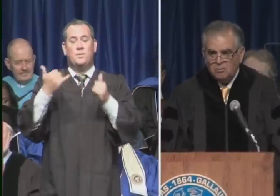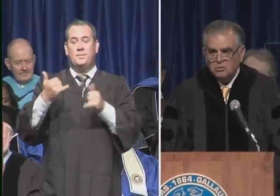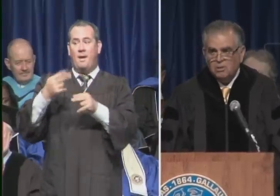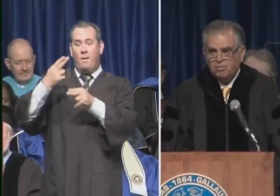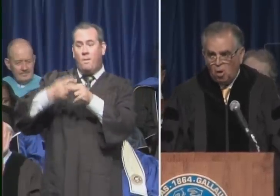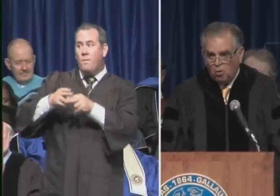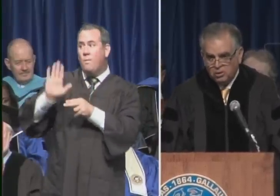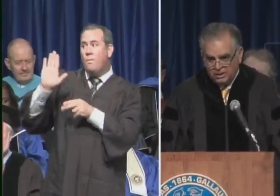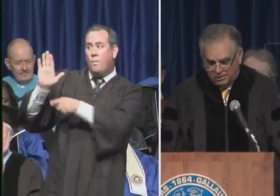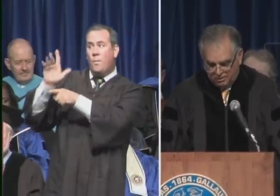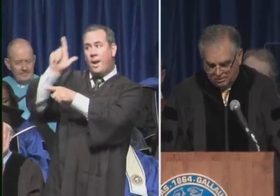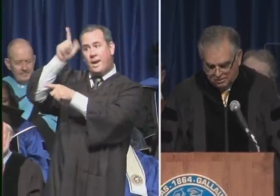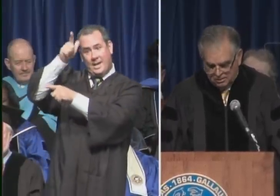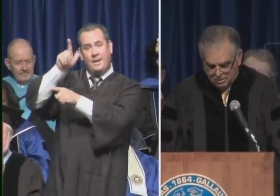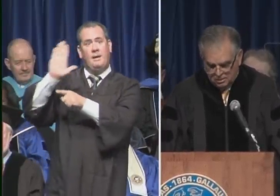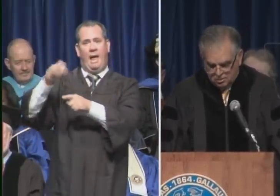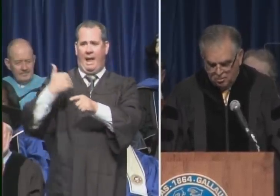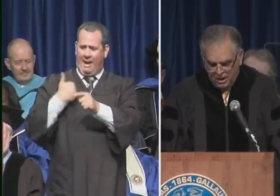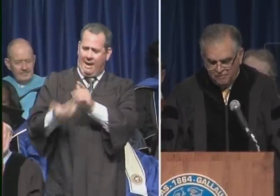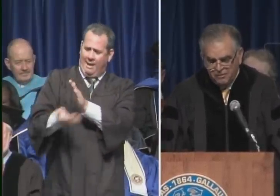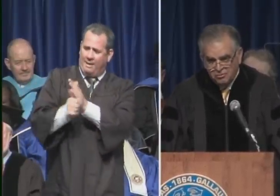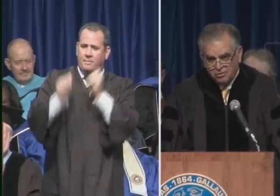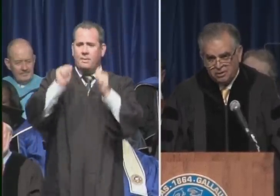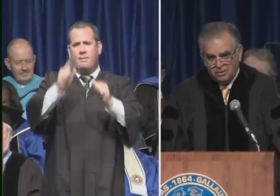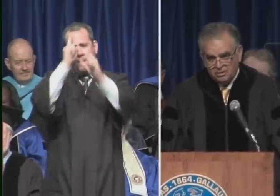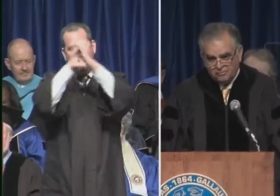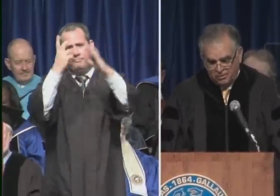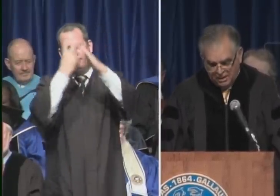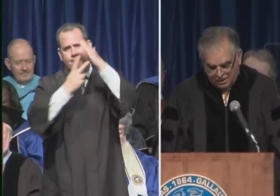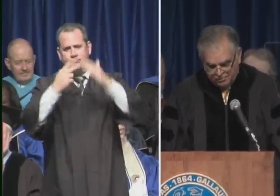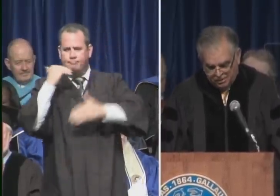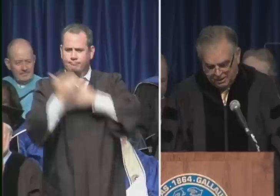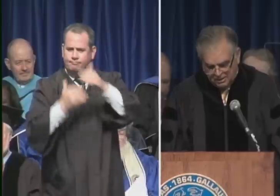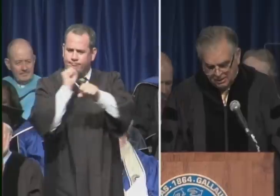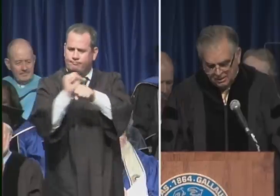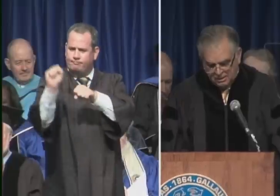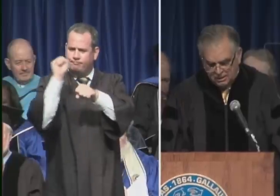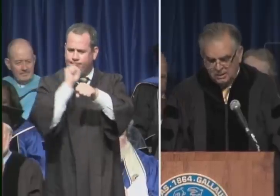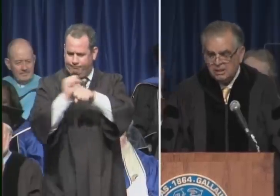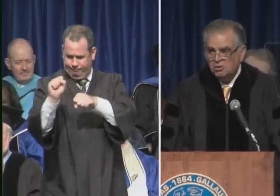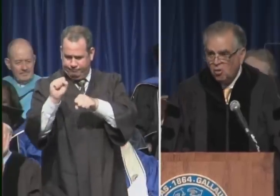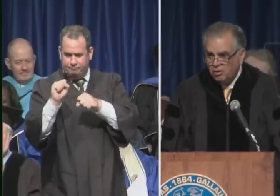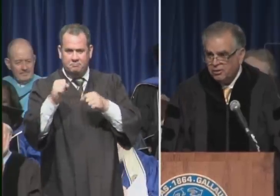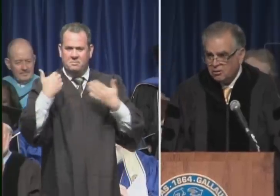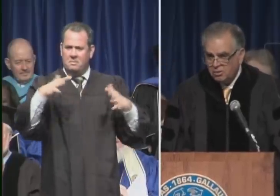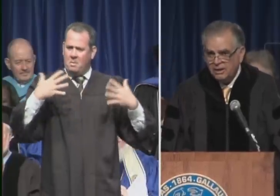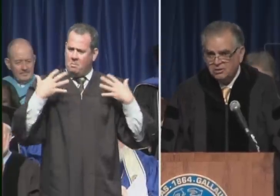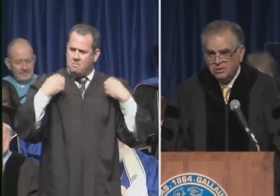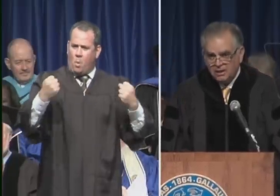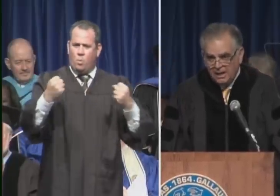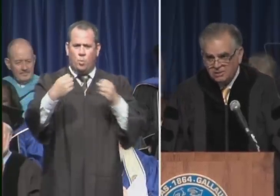Lincoln was a bold leader who had a vision for this country. He ignored the critics and naysayers